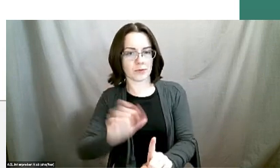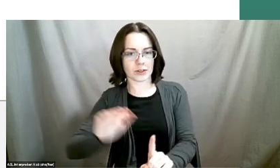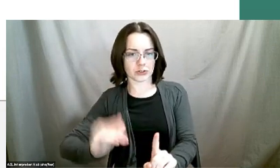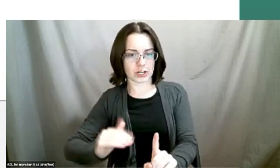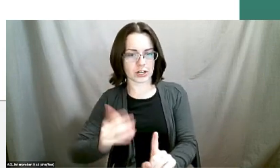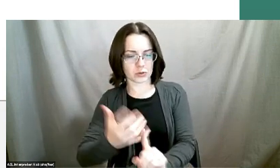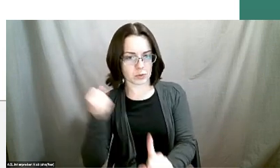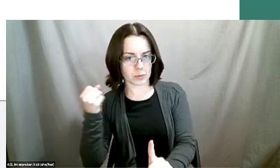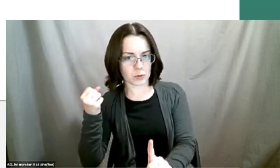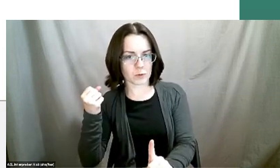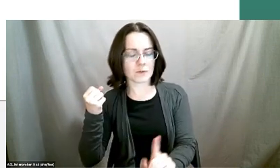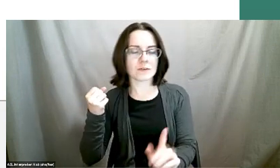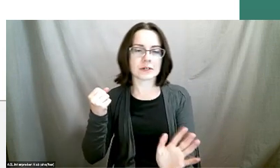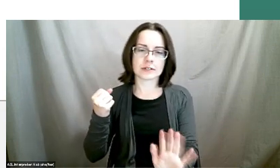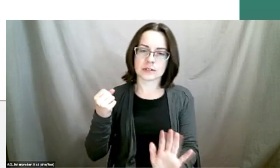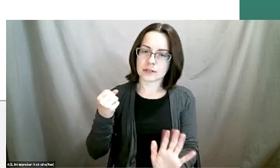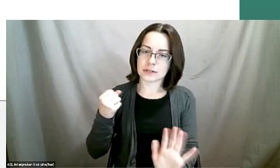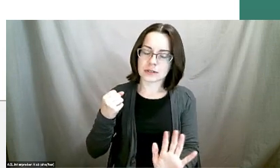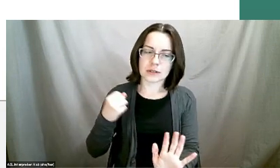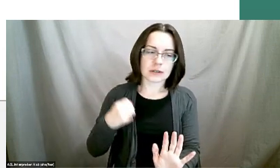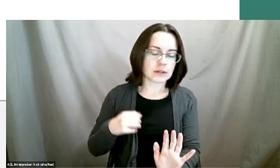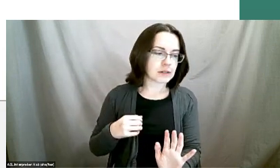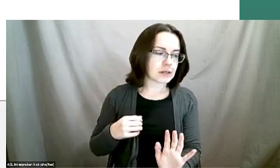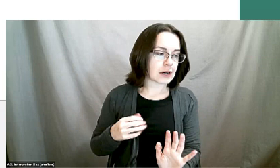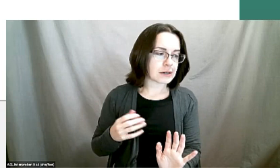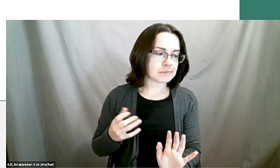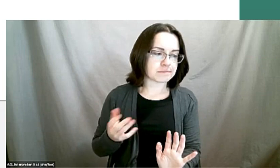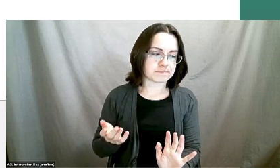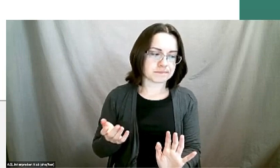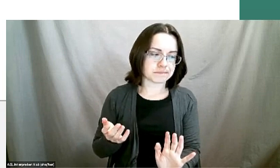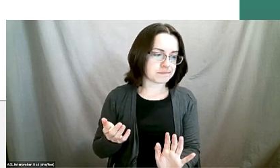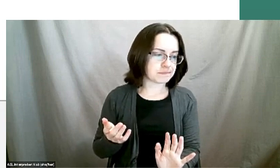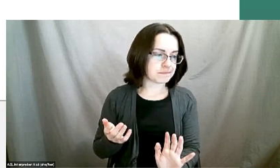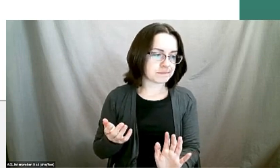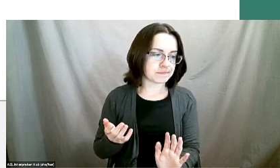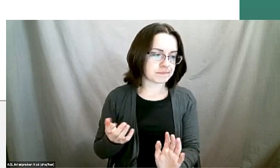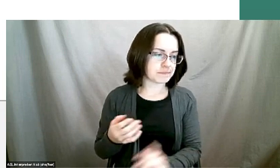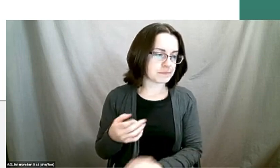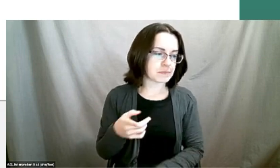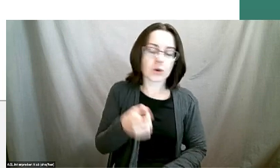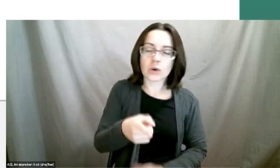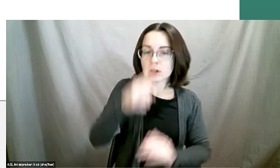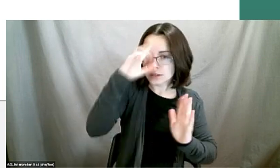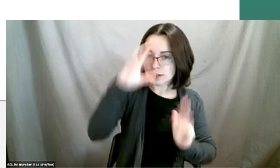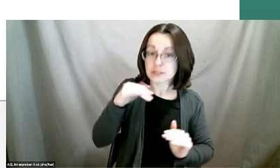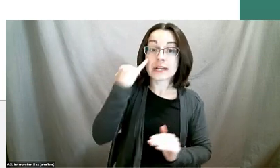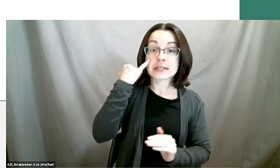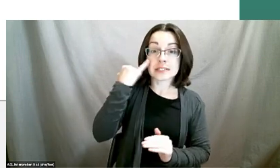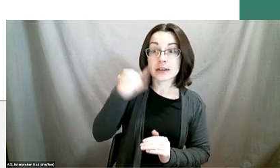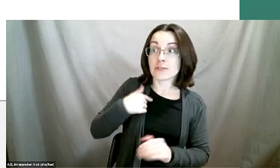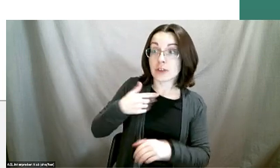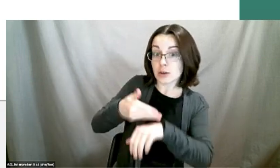care if they if you involve agencies. And so trying to explain to